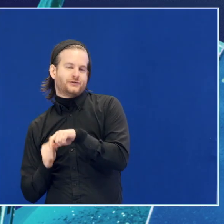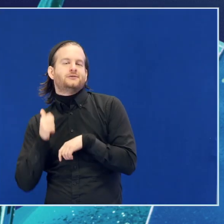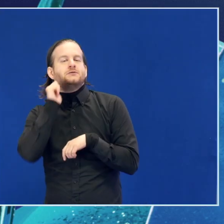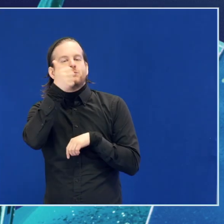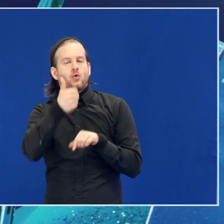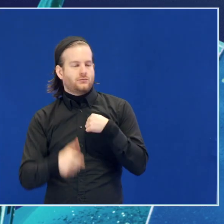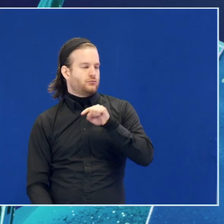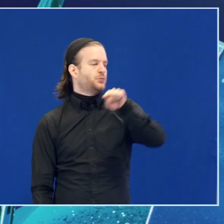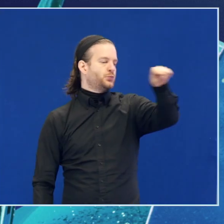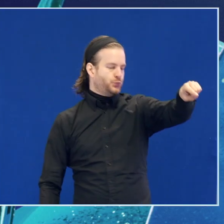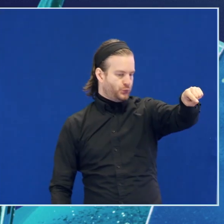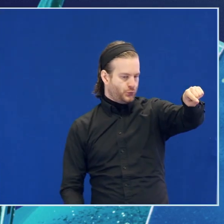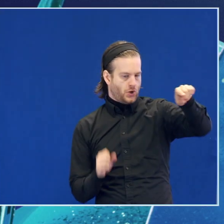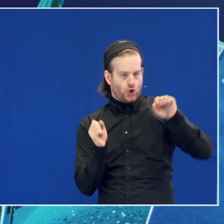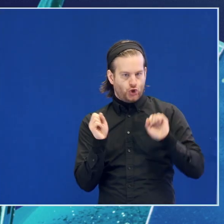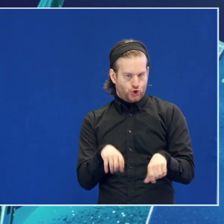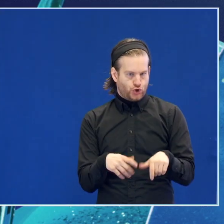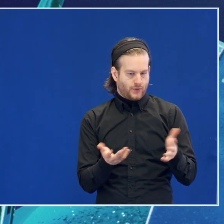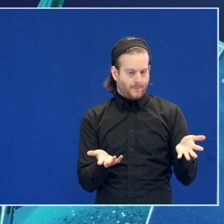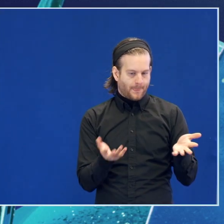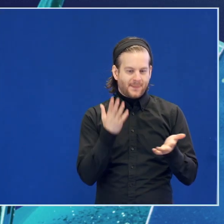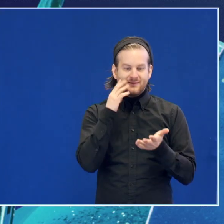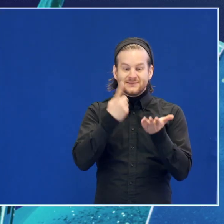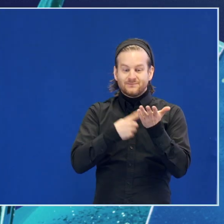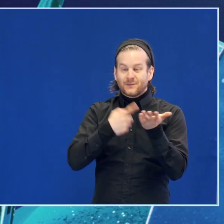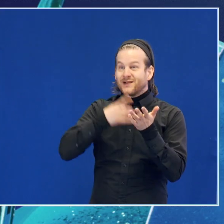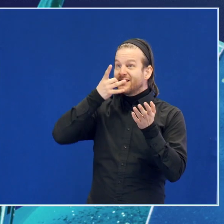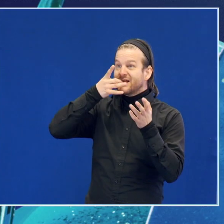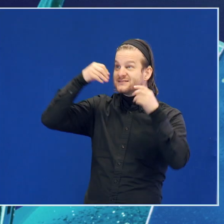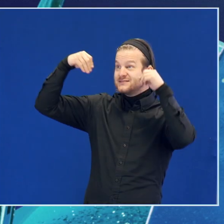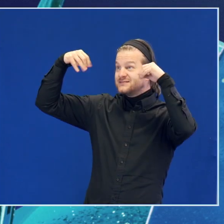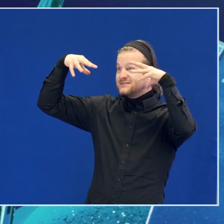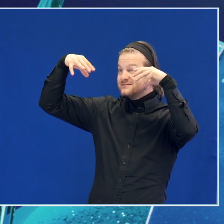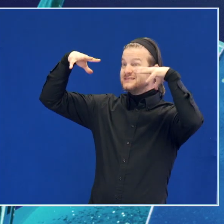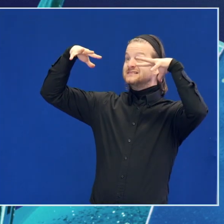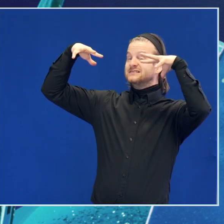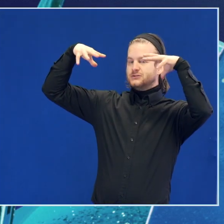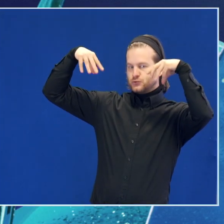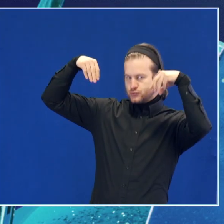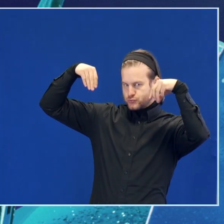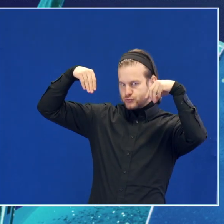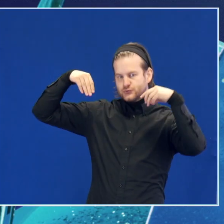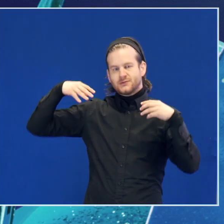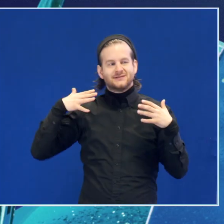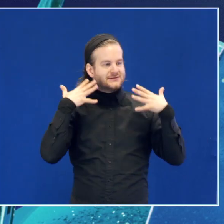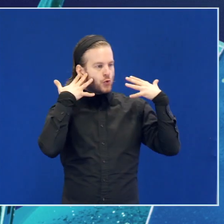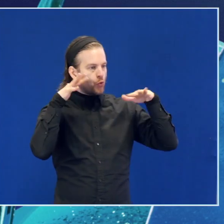That's another one on this list that everybody talks about, having access to natural daylight. And yes, that is important.